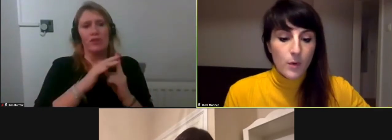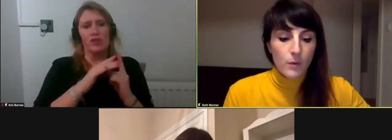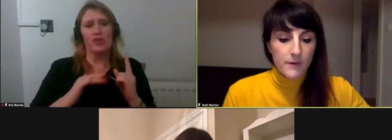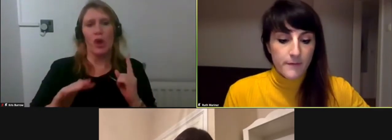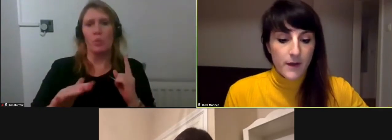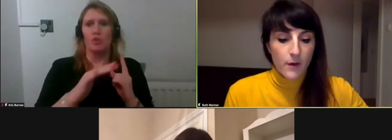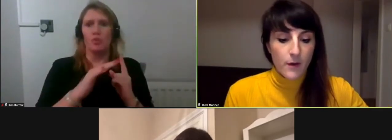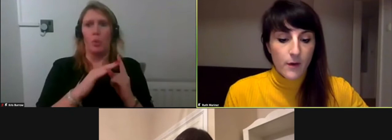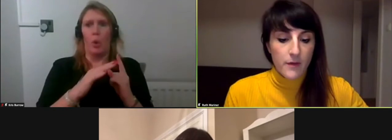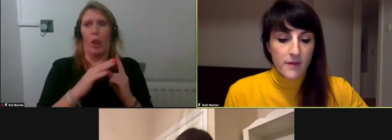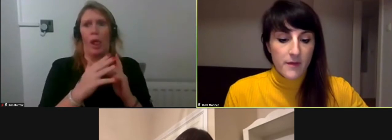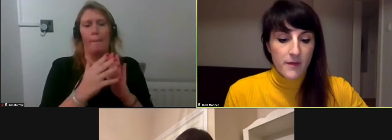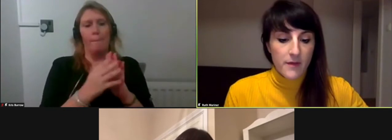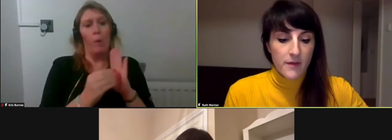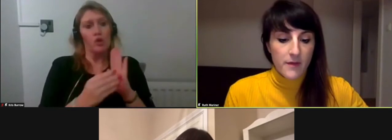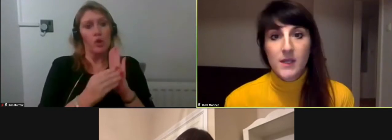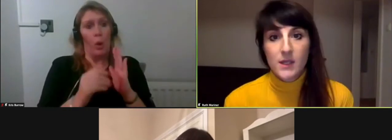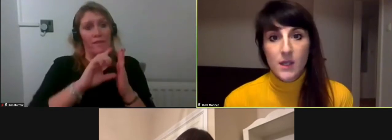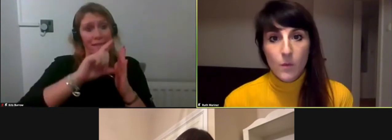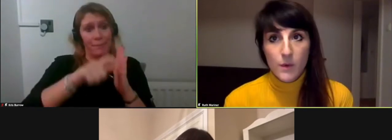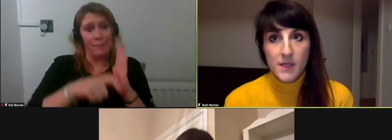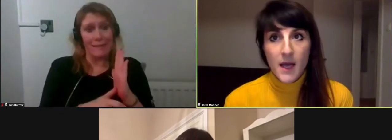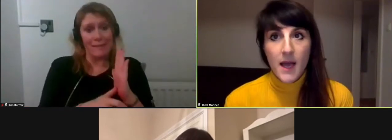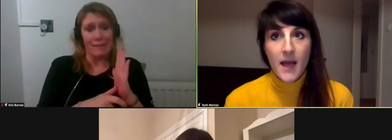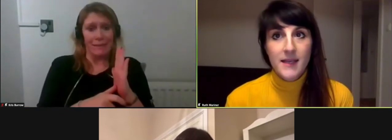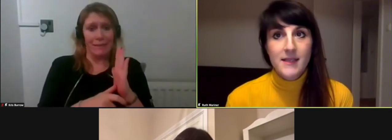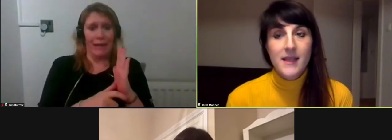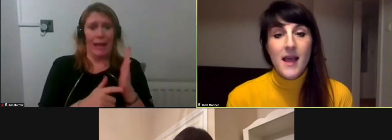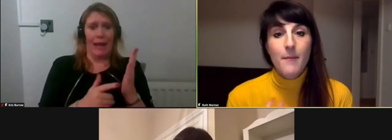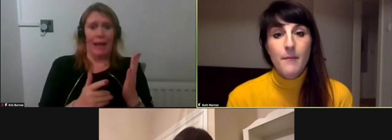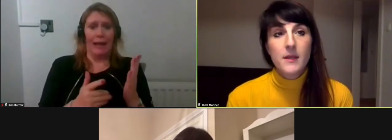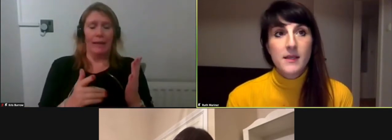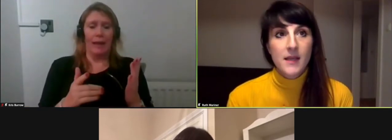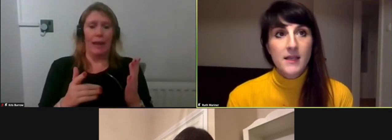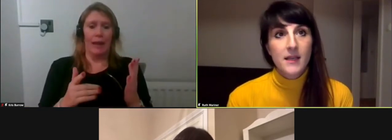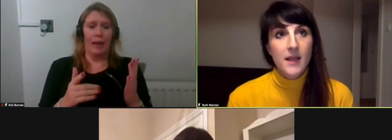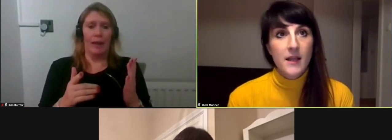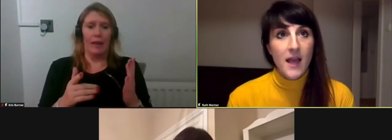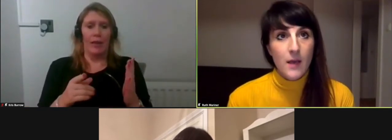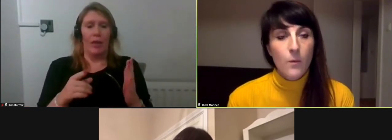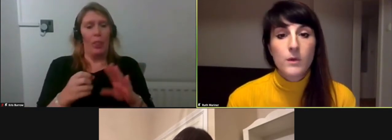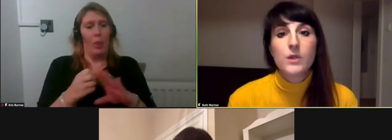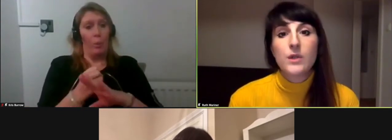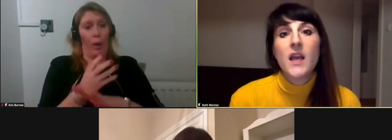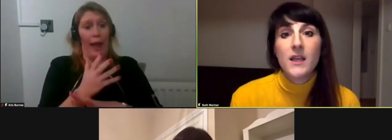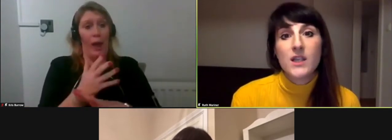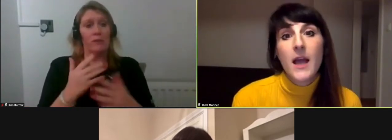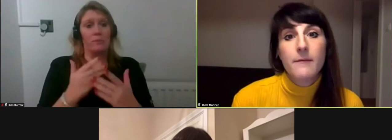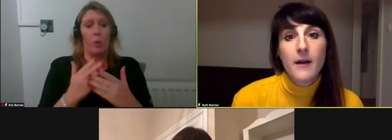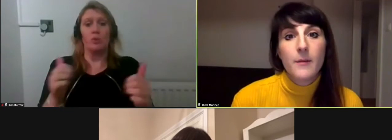social model of disability and the fact that this umm... this mammal would feel better suited to the water and it's them deciding that they want to change their